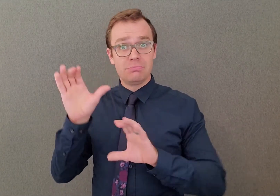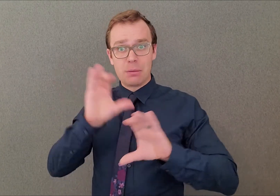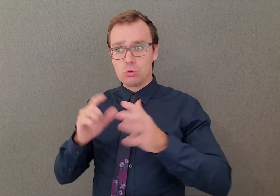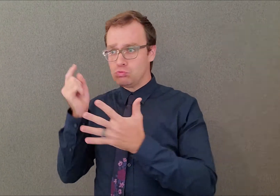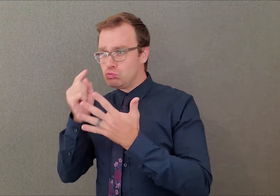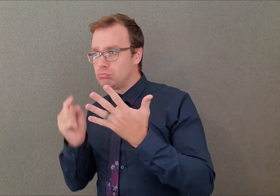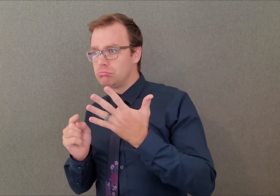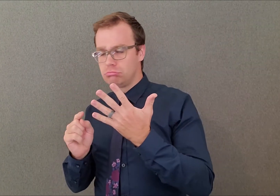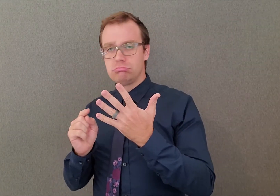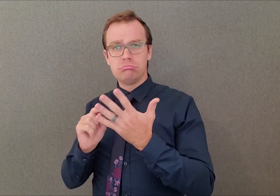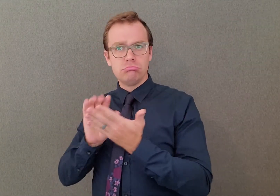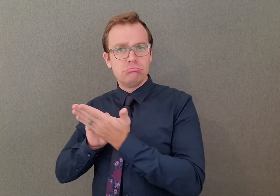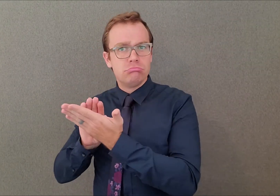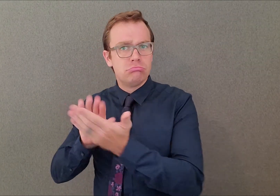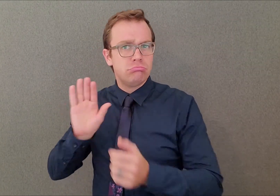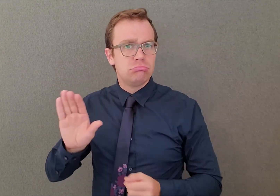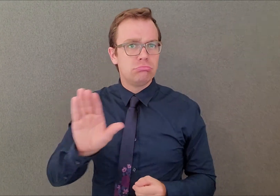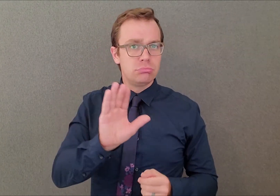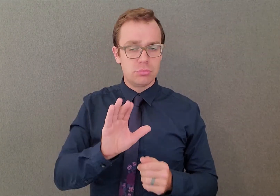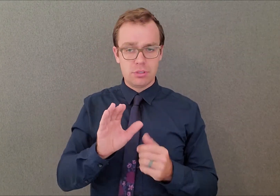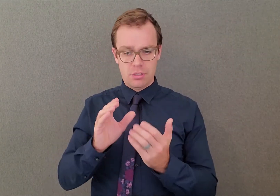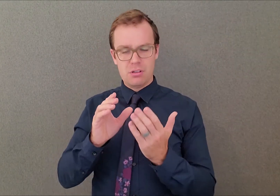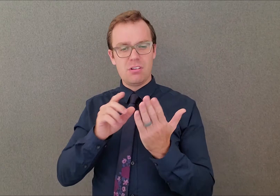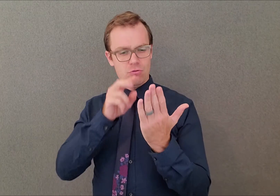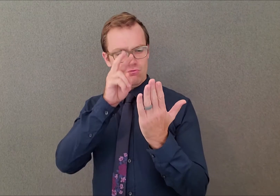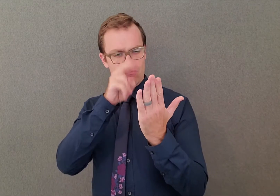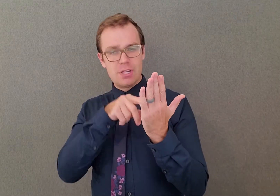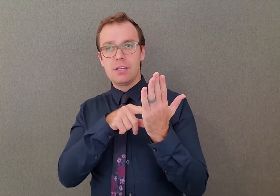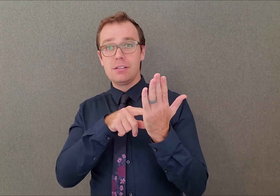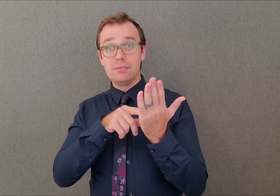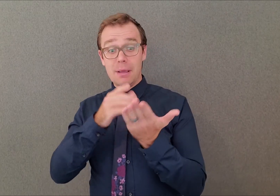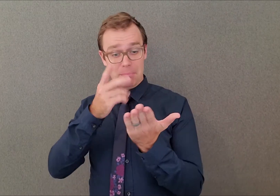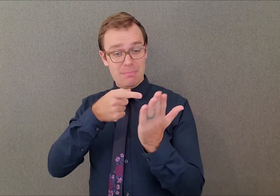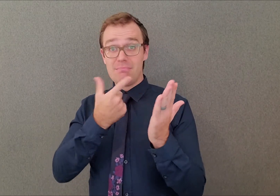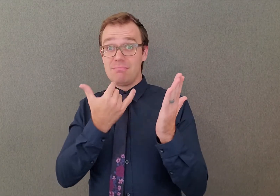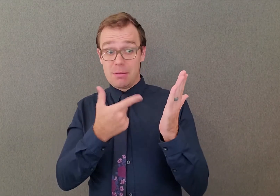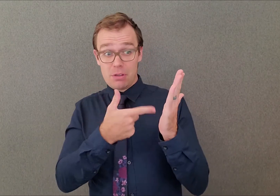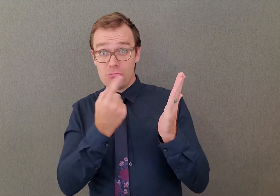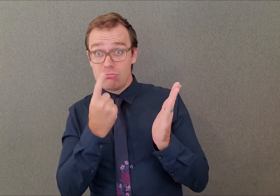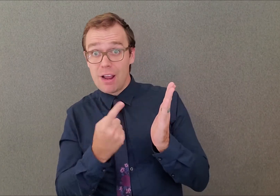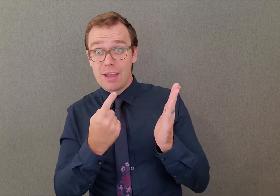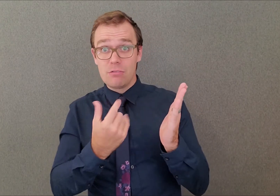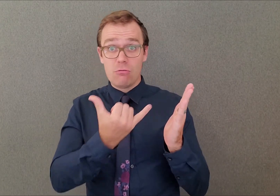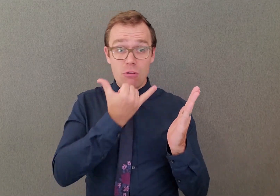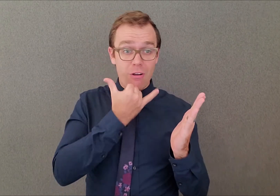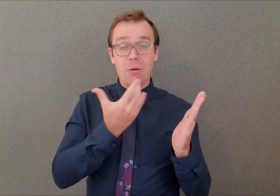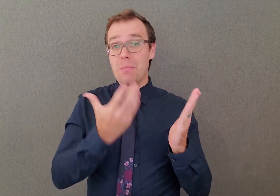First aid instructions on product containers may be incorrect or outdated.